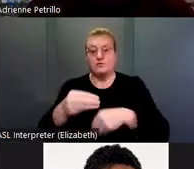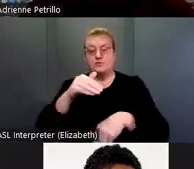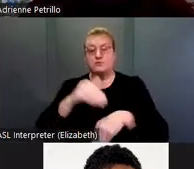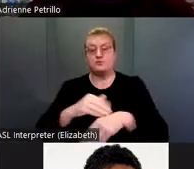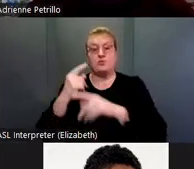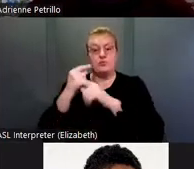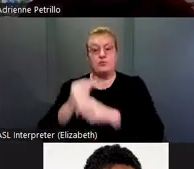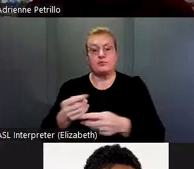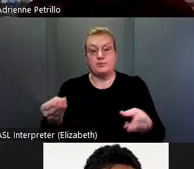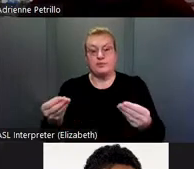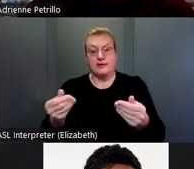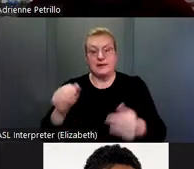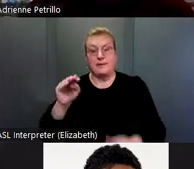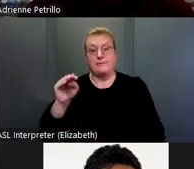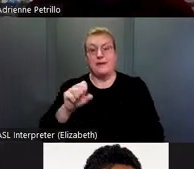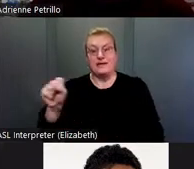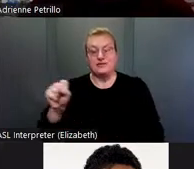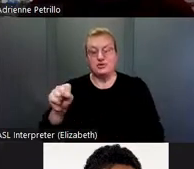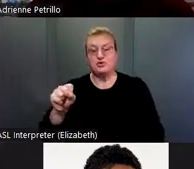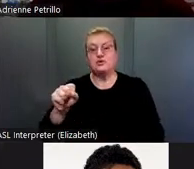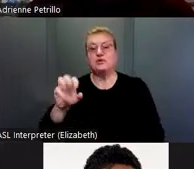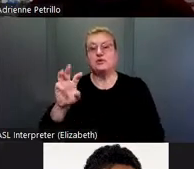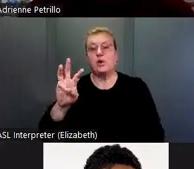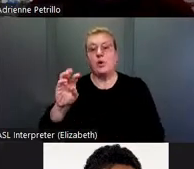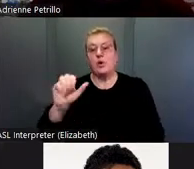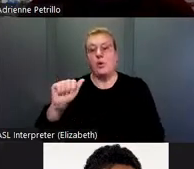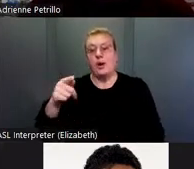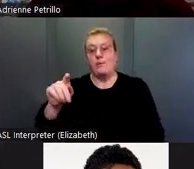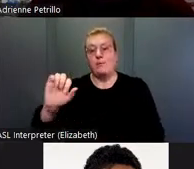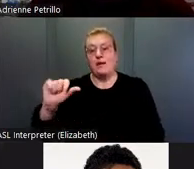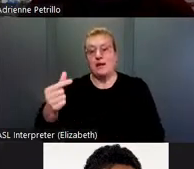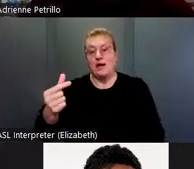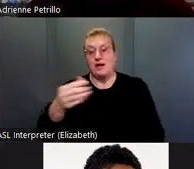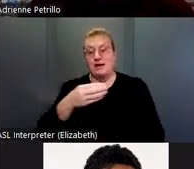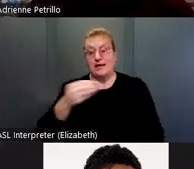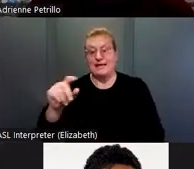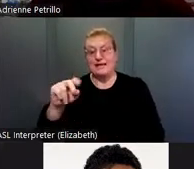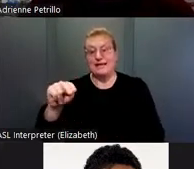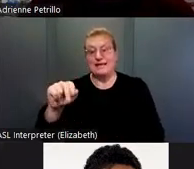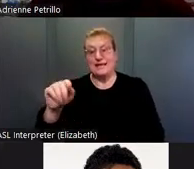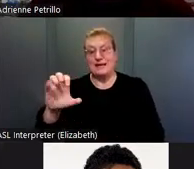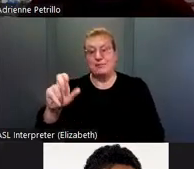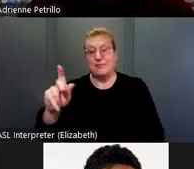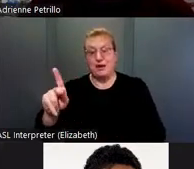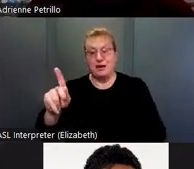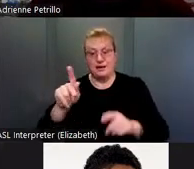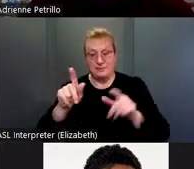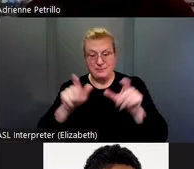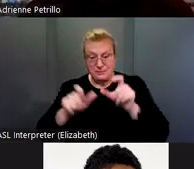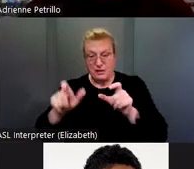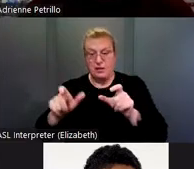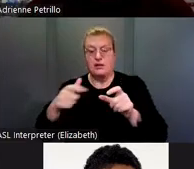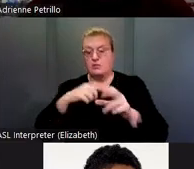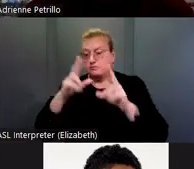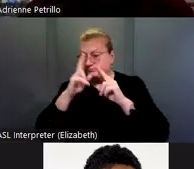of the Massachusett, Wampanoag and Nipmuc people, and we honor their ancestor's past, present, and future